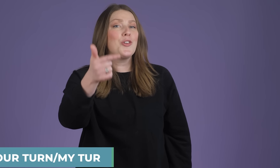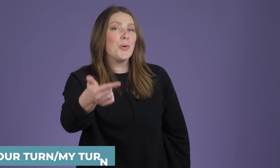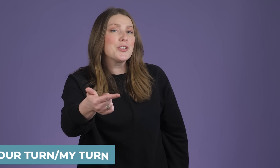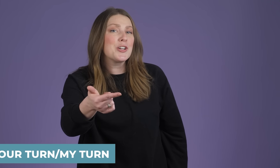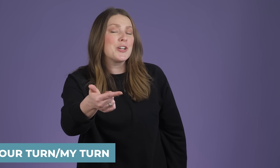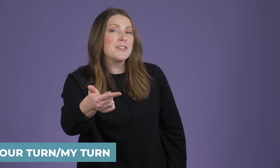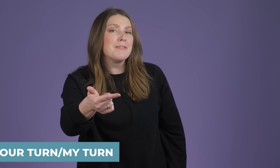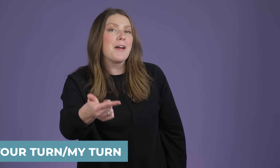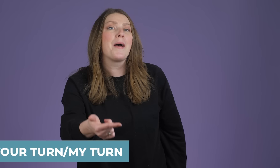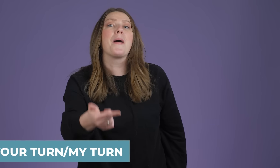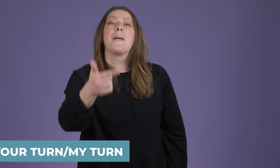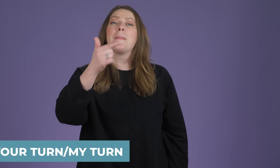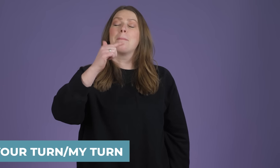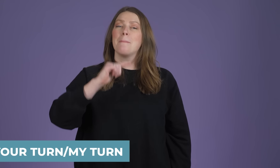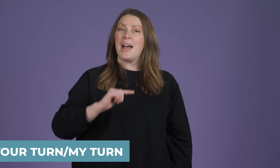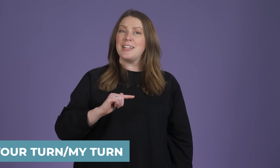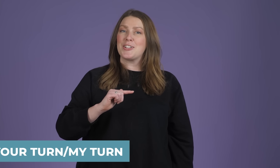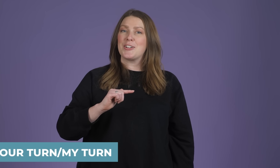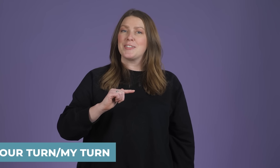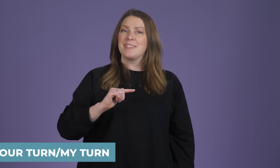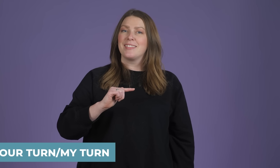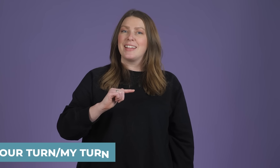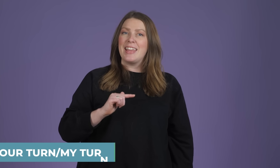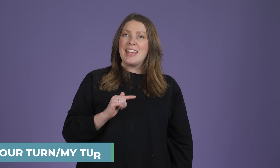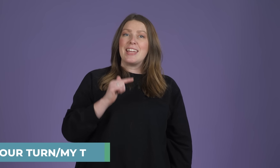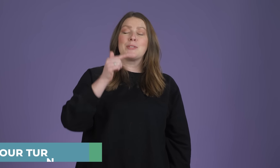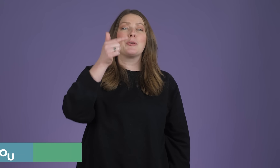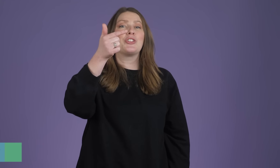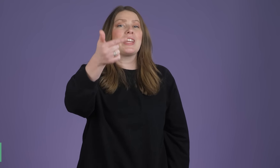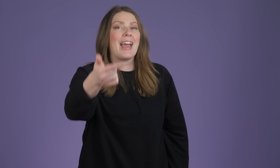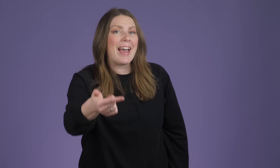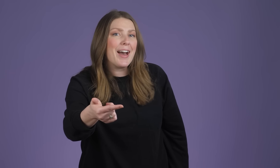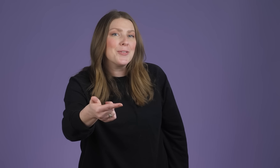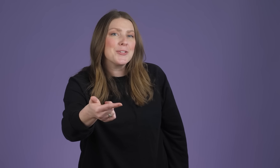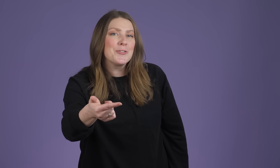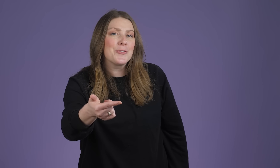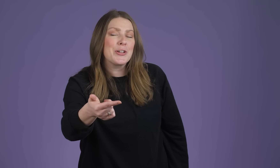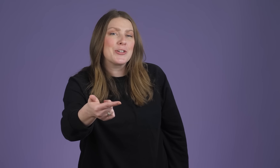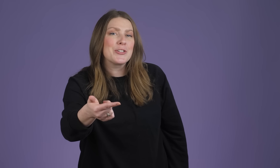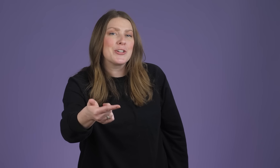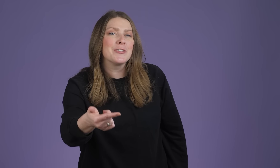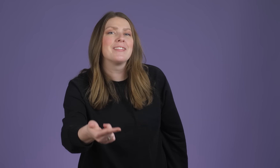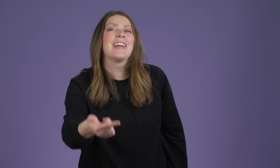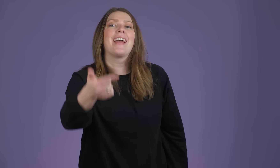Your turn. My turn. It's pushing out for your turn.